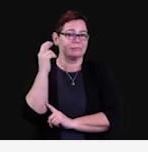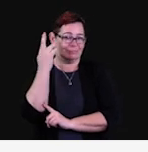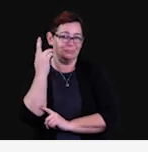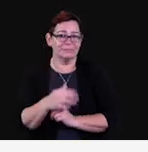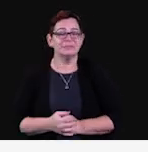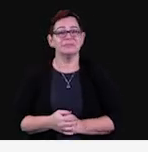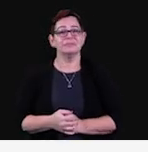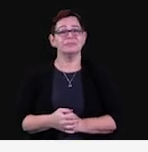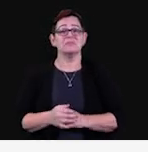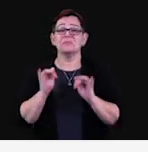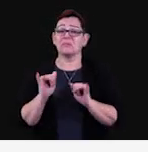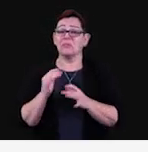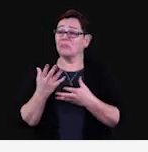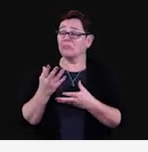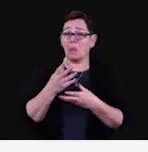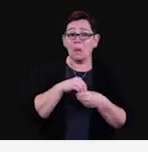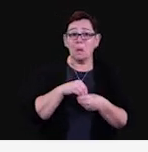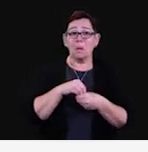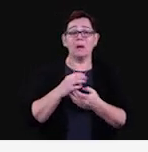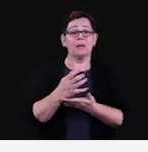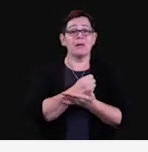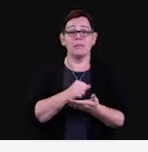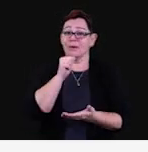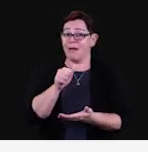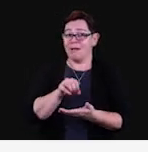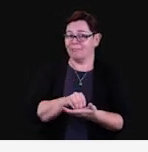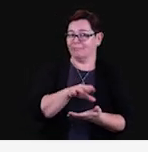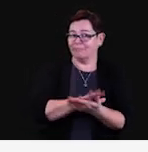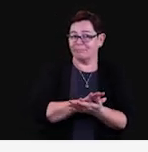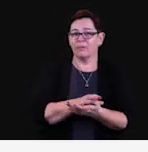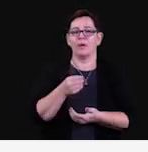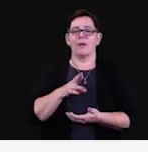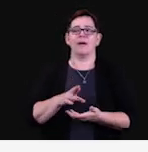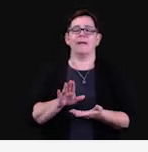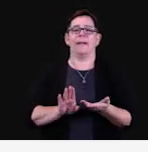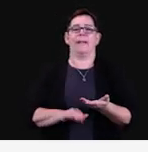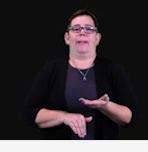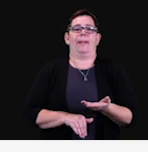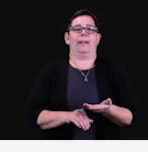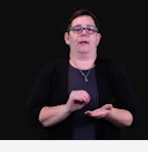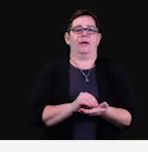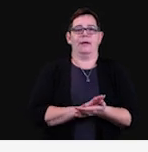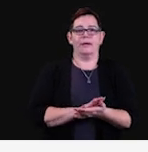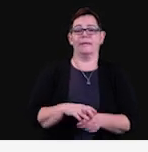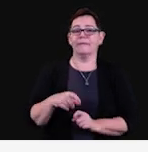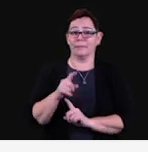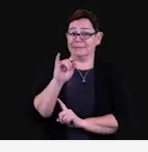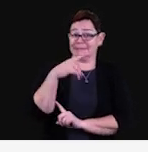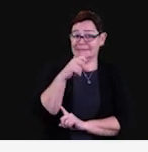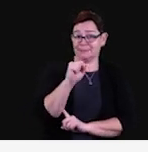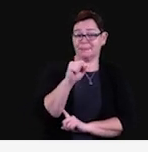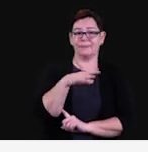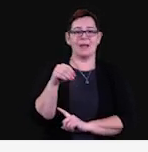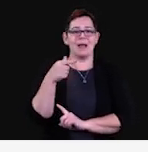It can include income not reported or under-reported from: tips and gratuities employment